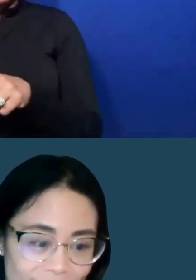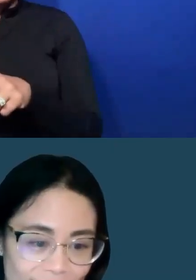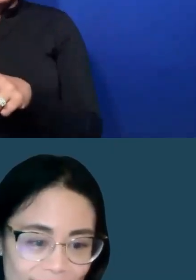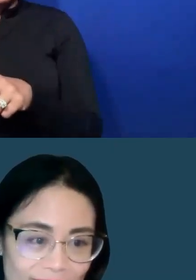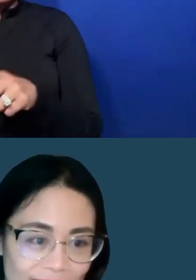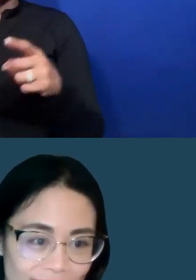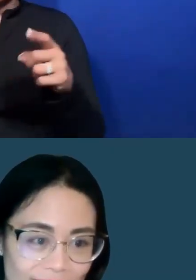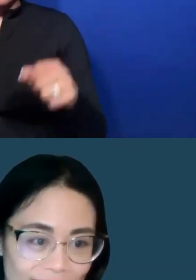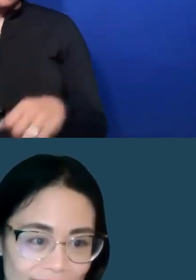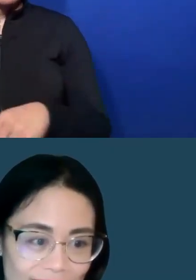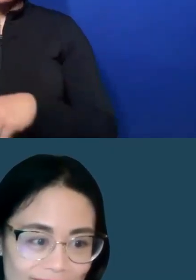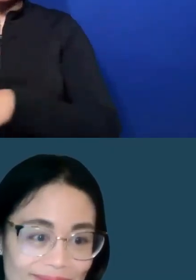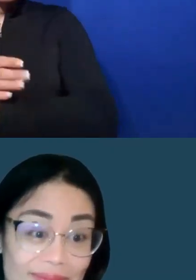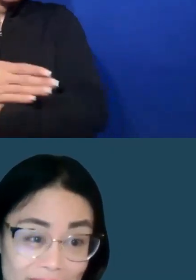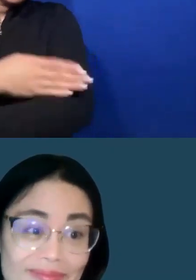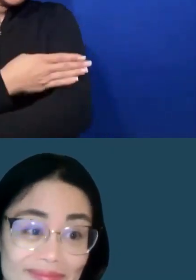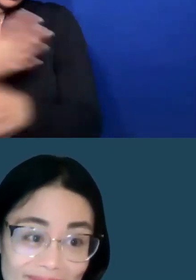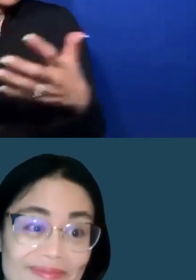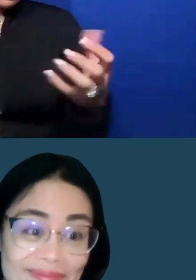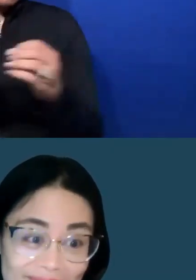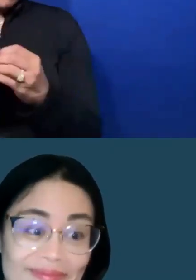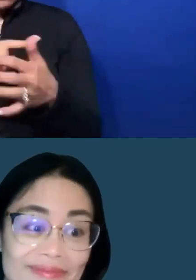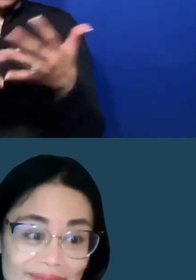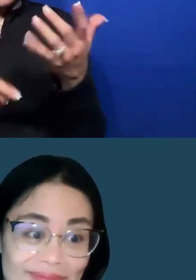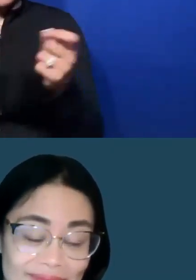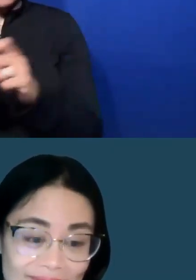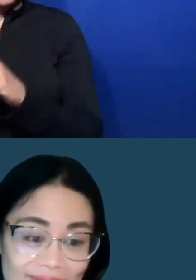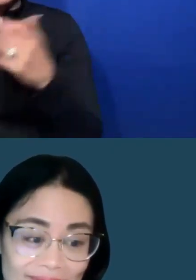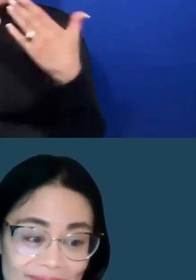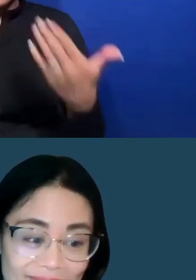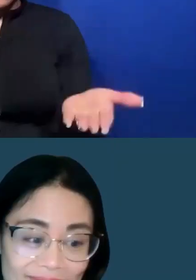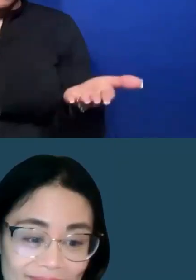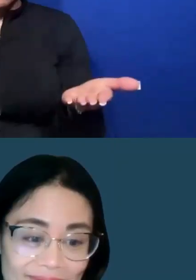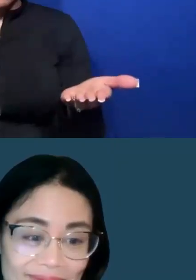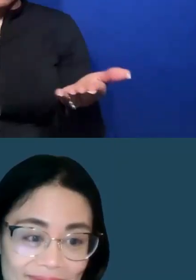We don't, we don't even know when that is going to be implemented,